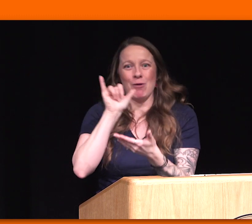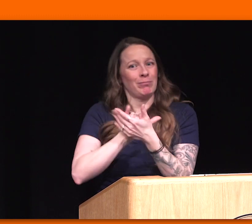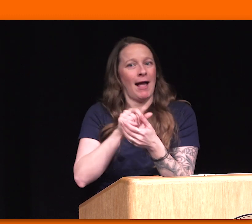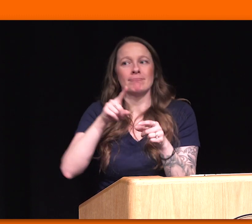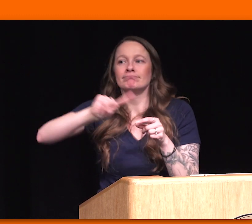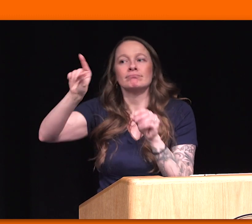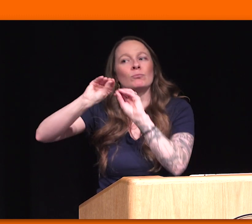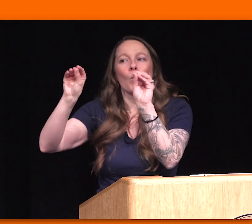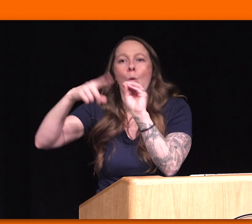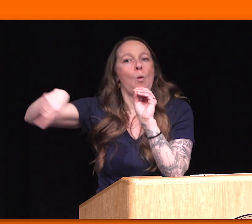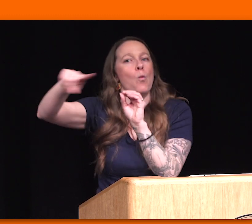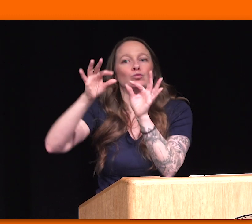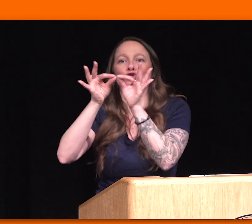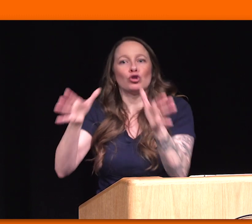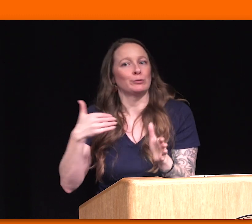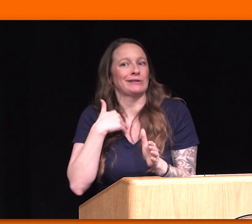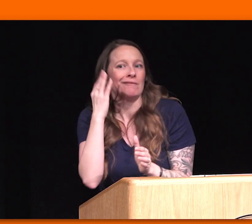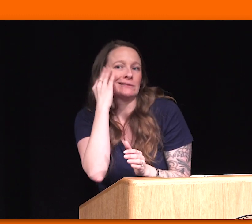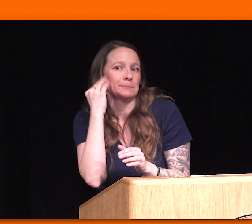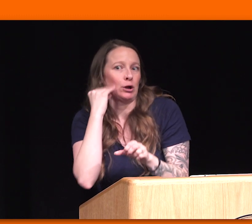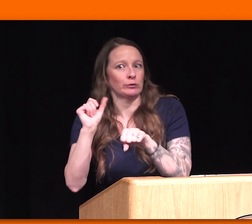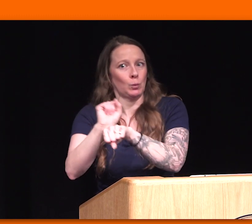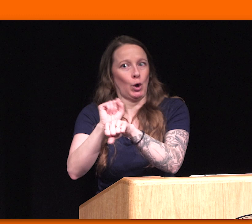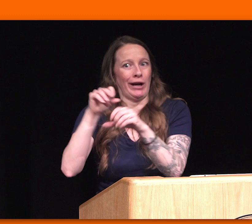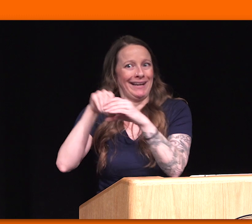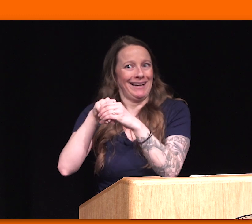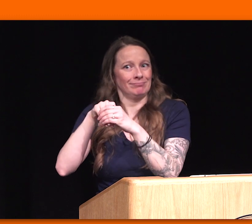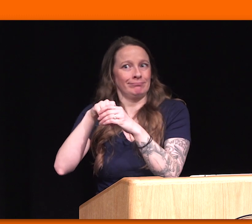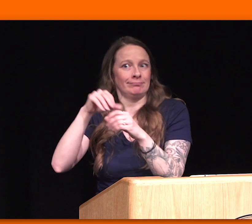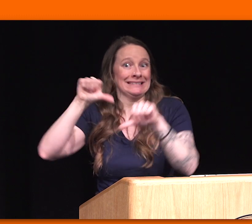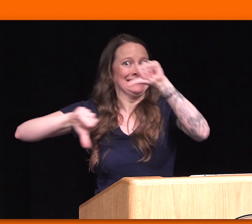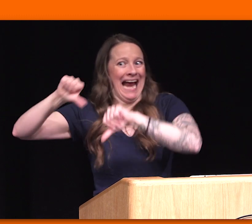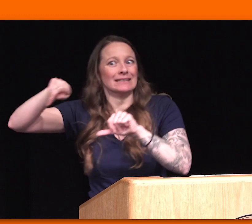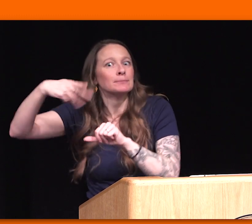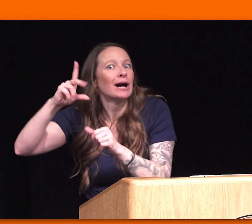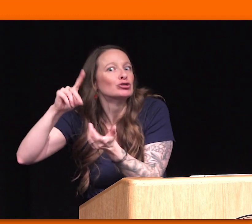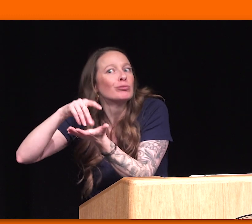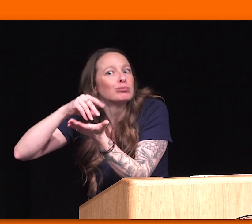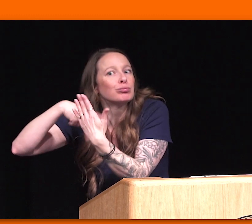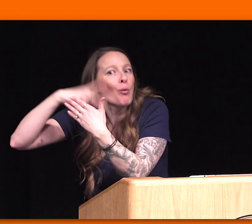I met the interpreters, and I found out that they--none of the interpreters had any experience